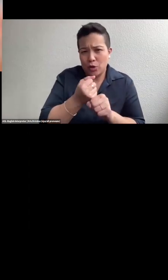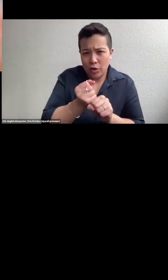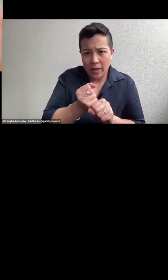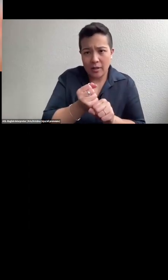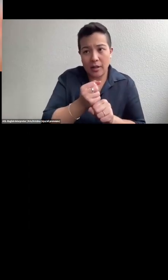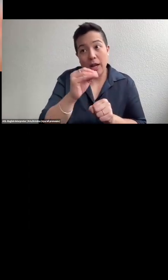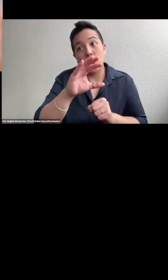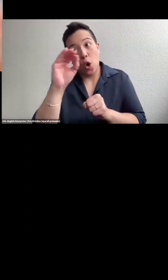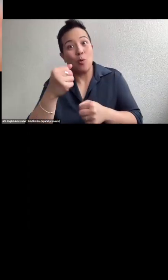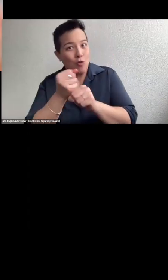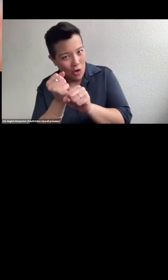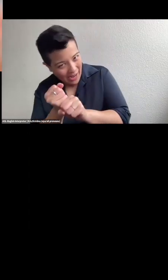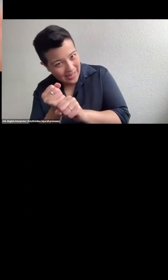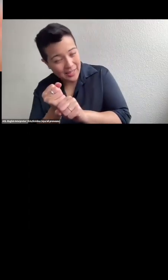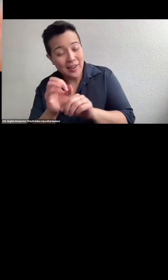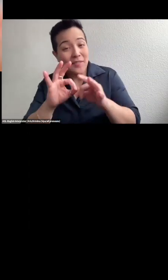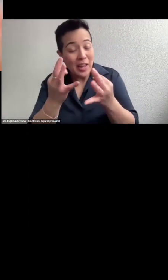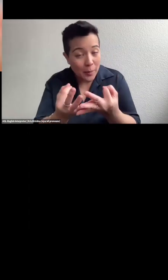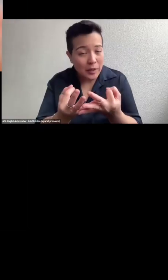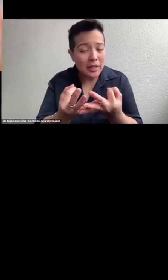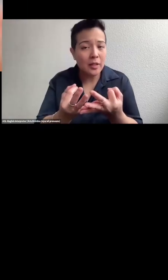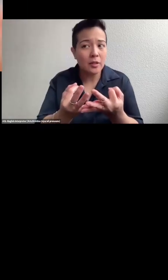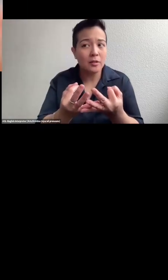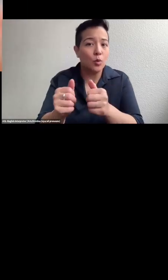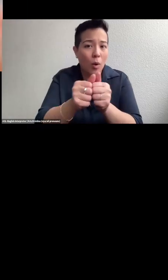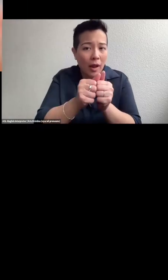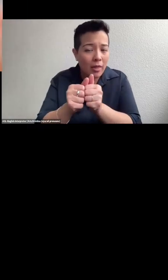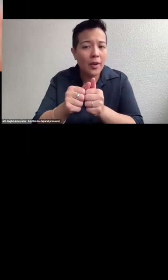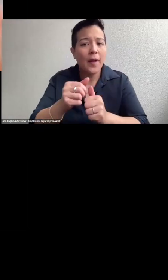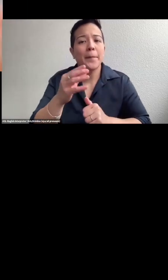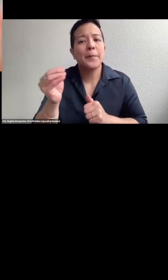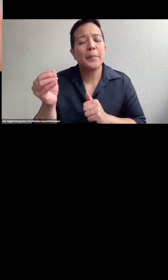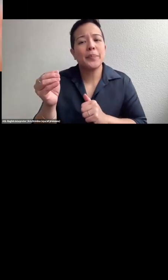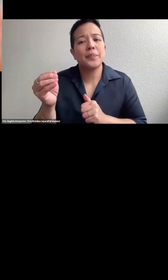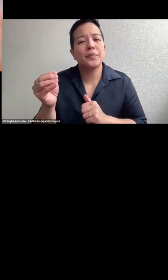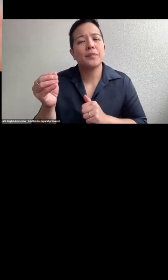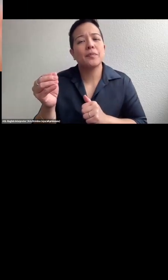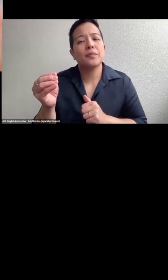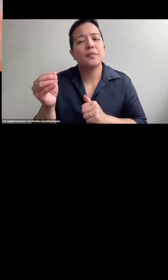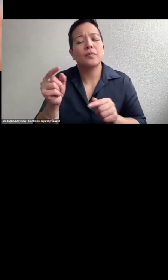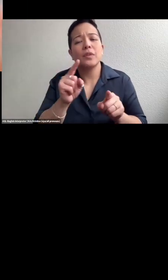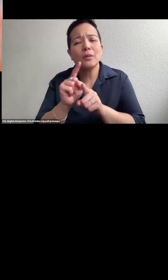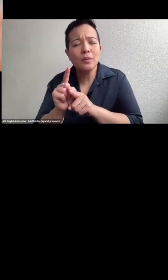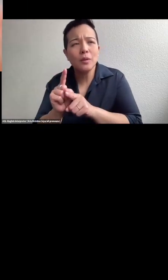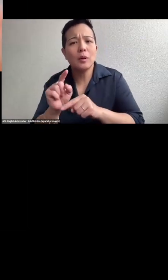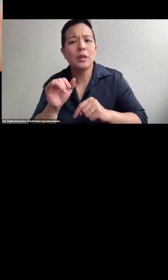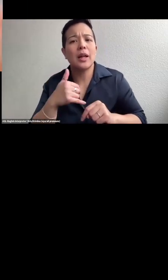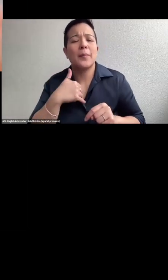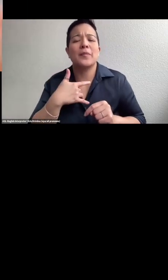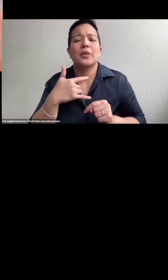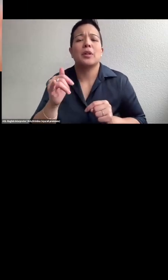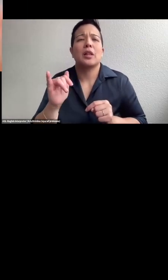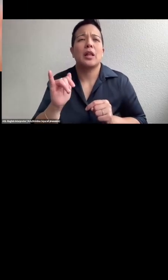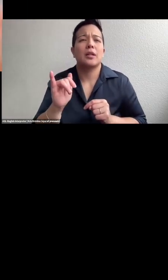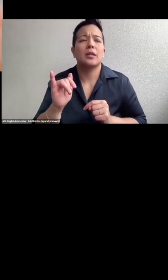create family together, and um also like I feel like it's